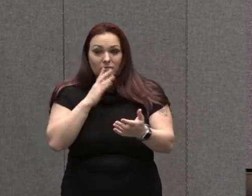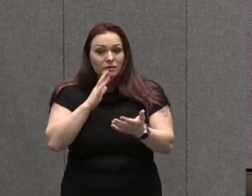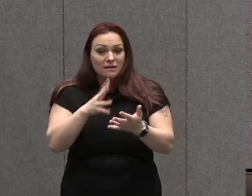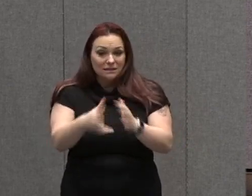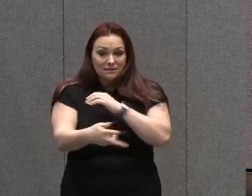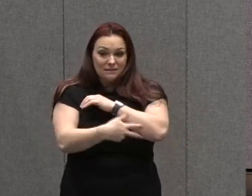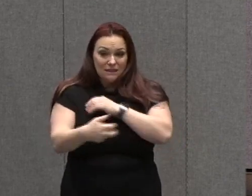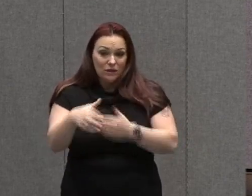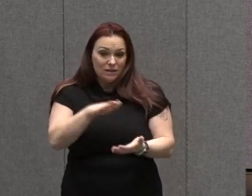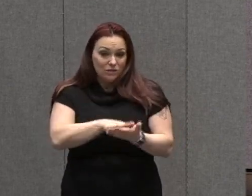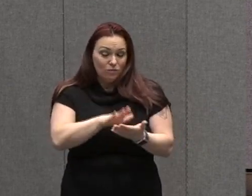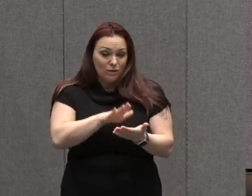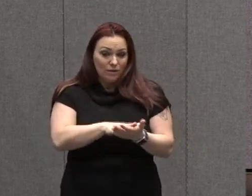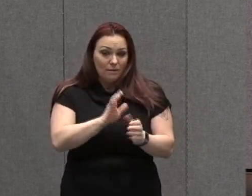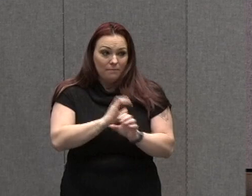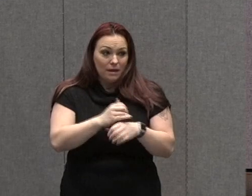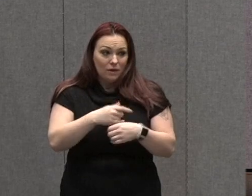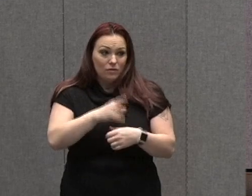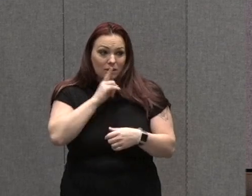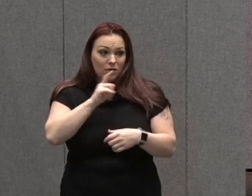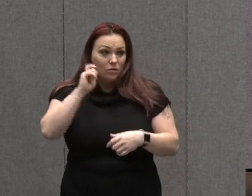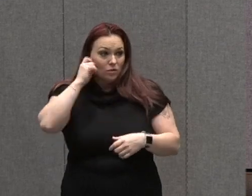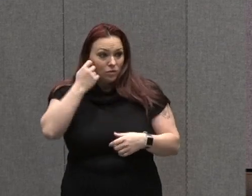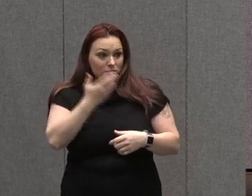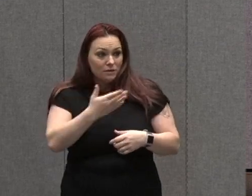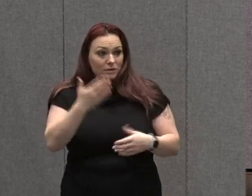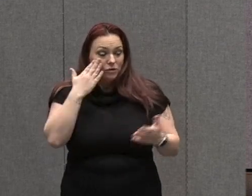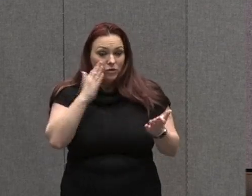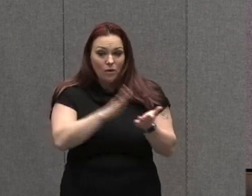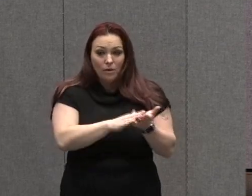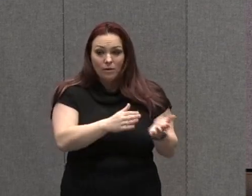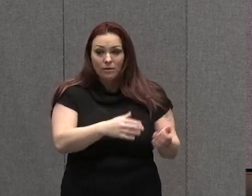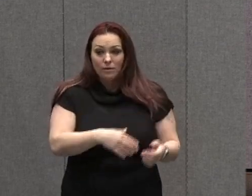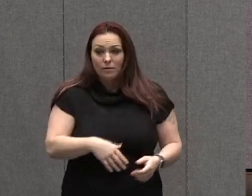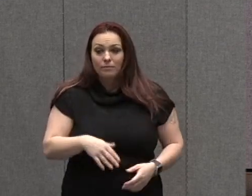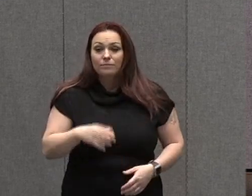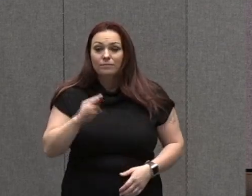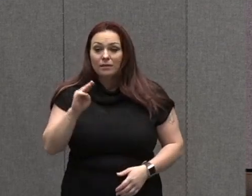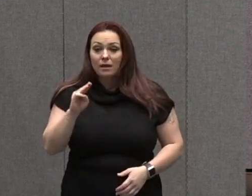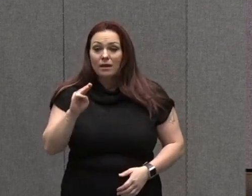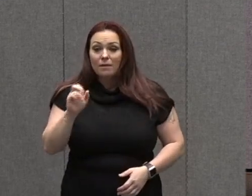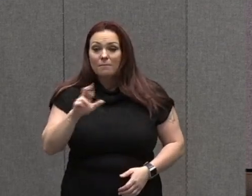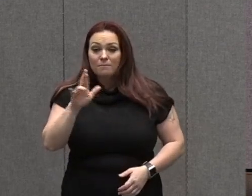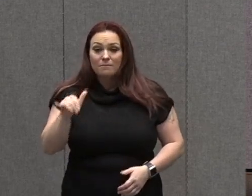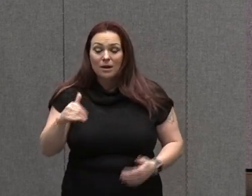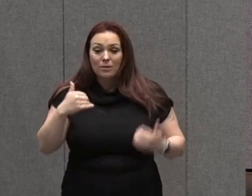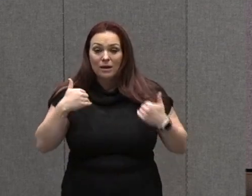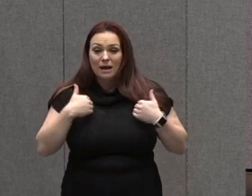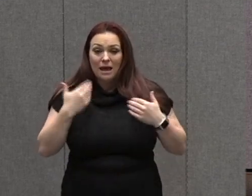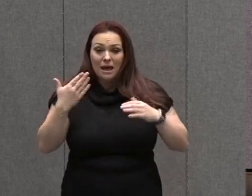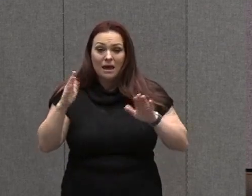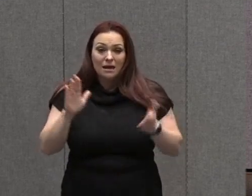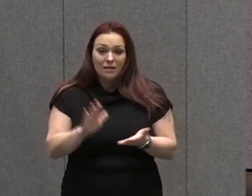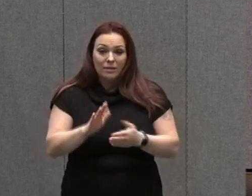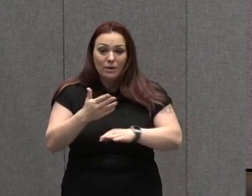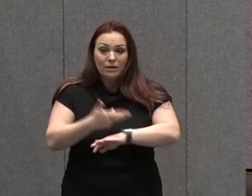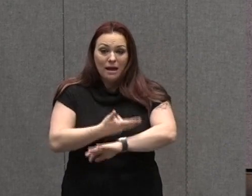and use it to make really cool stuff. So do you know this song? Mary had a little lamb, Little lamb, little lamb.